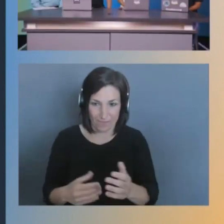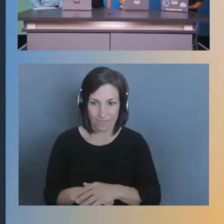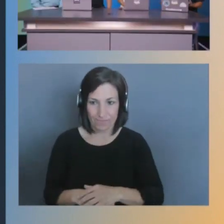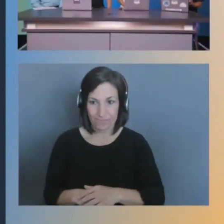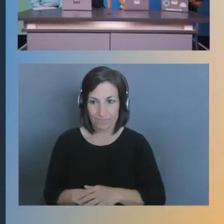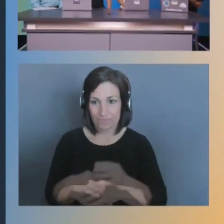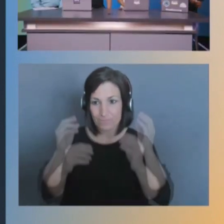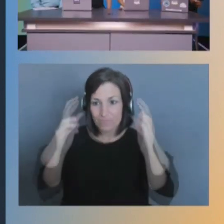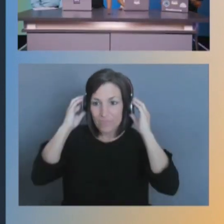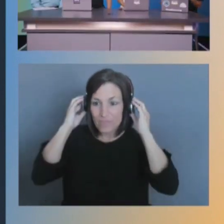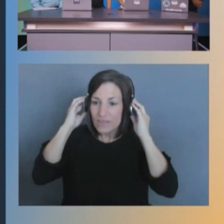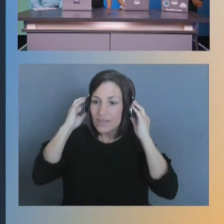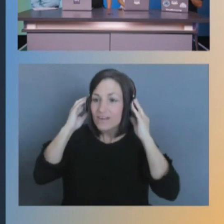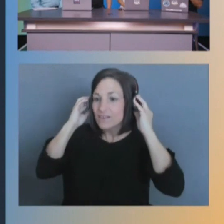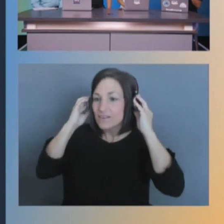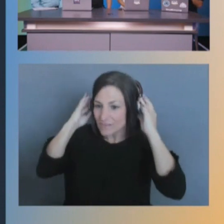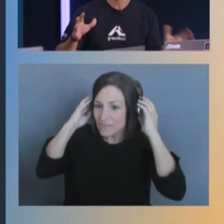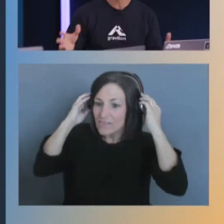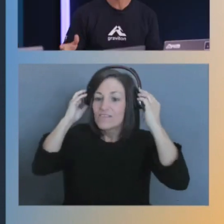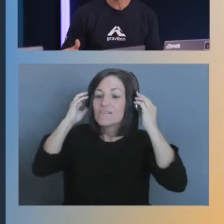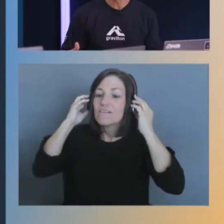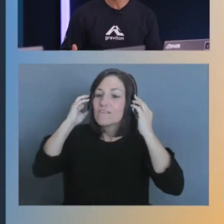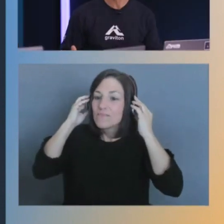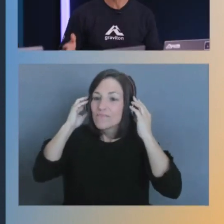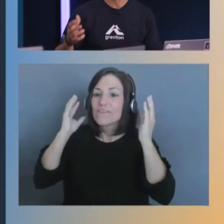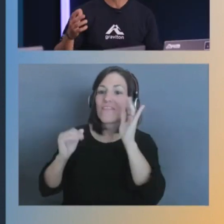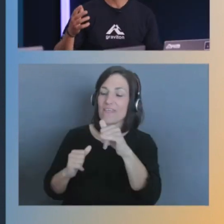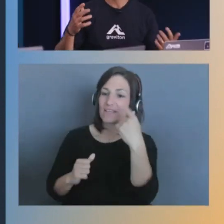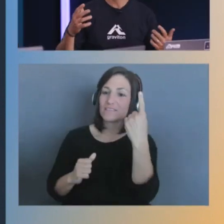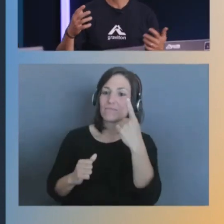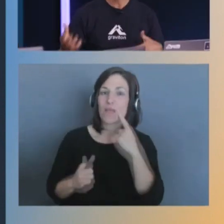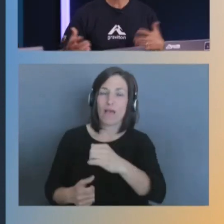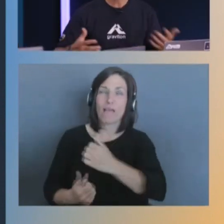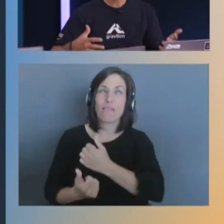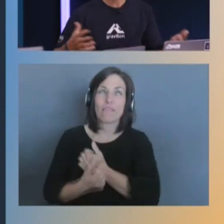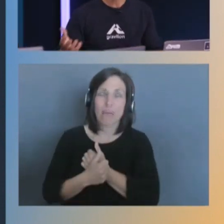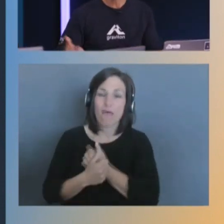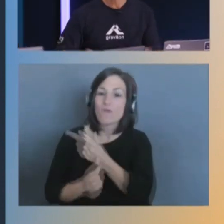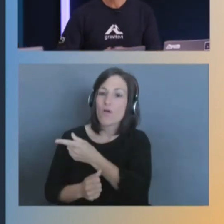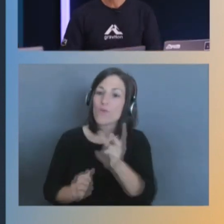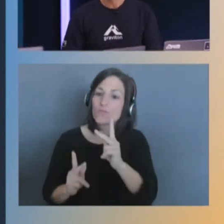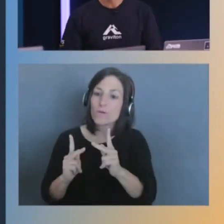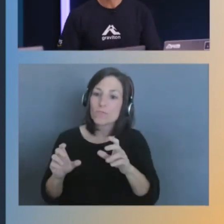Those guys have been doing such an amazing job, so we sometimes have customers who are like,